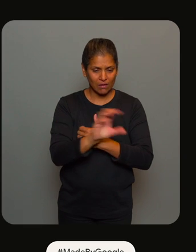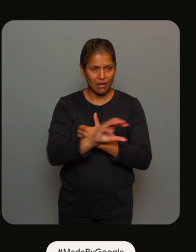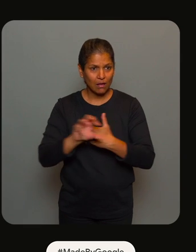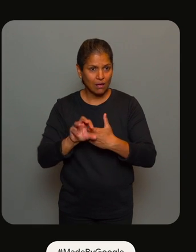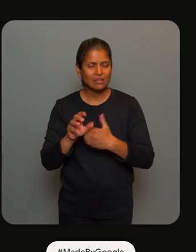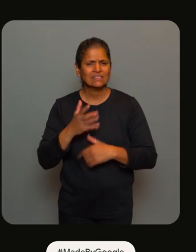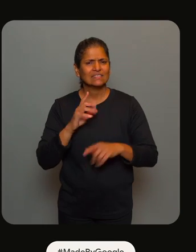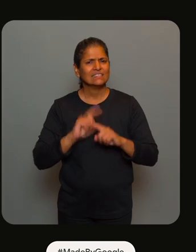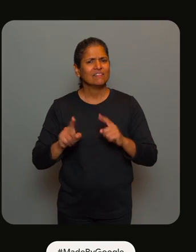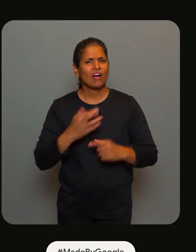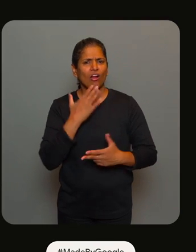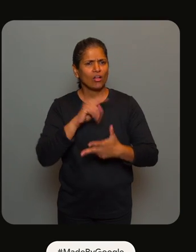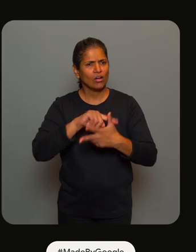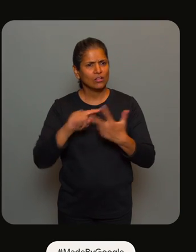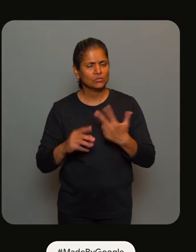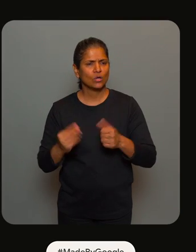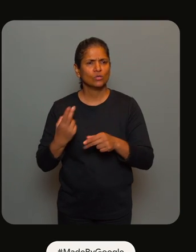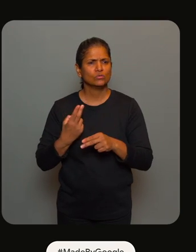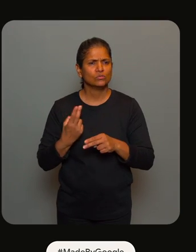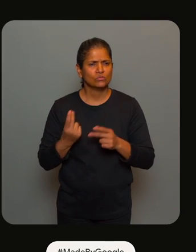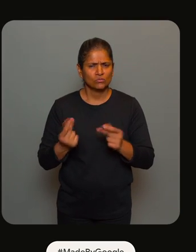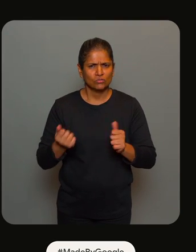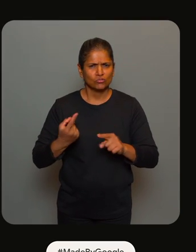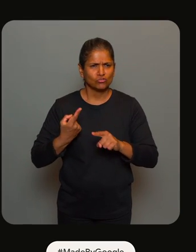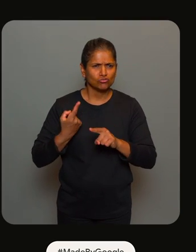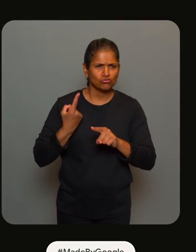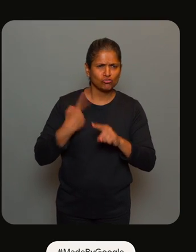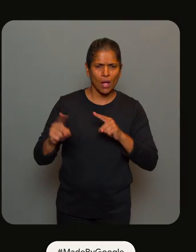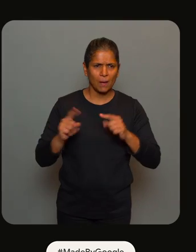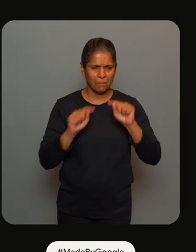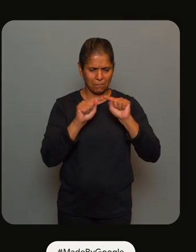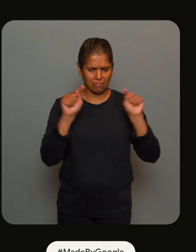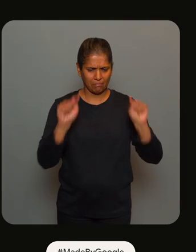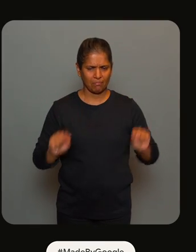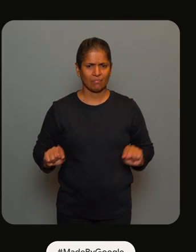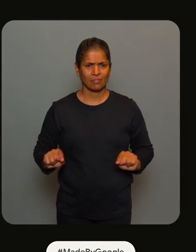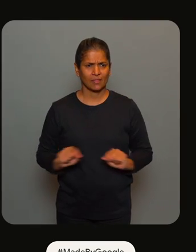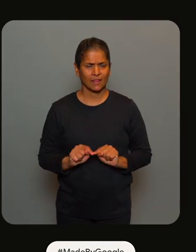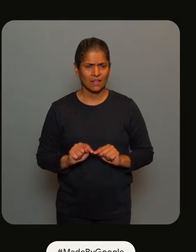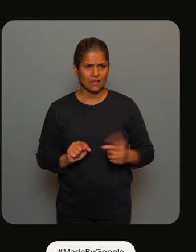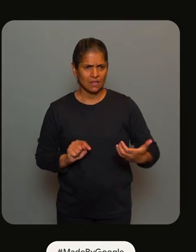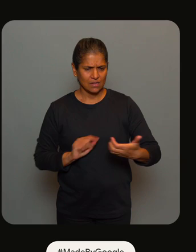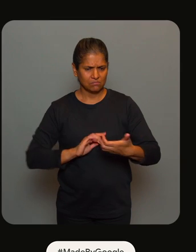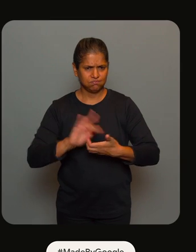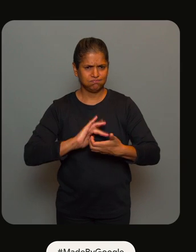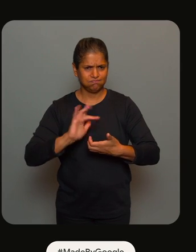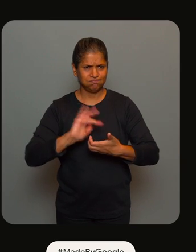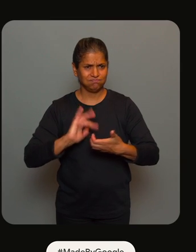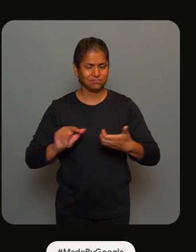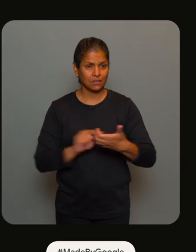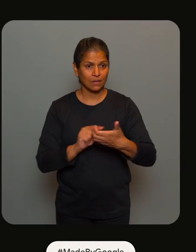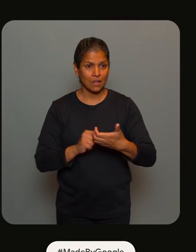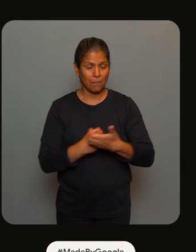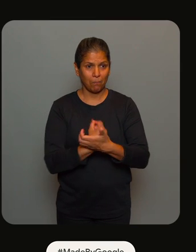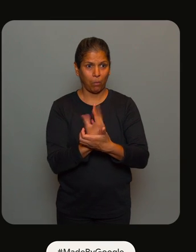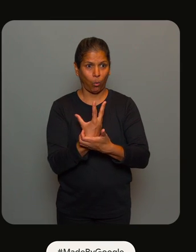It features a sharp 6.3-inch display, with smaller bezels and 25 percent higher peak brightness, for incredible